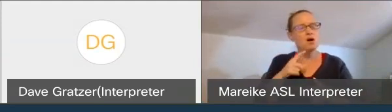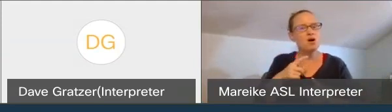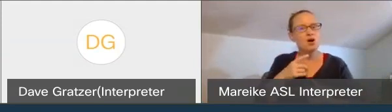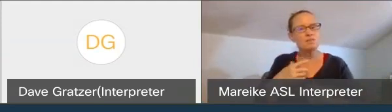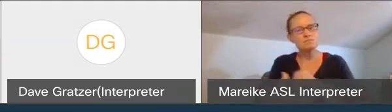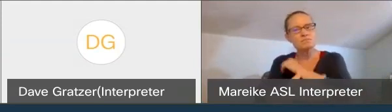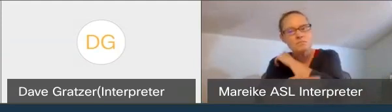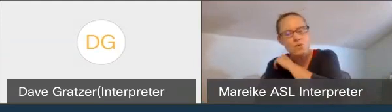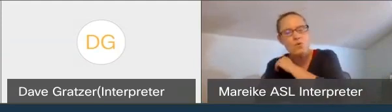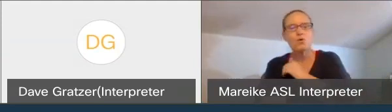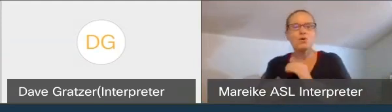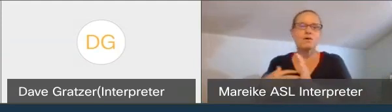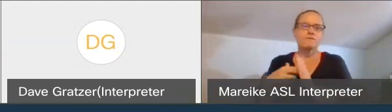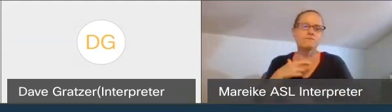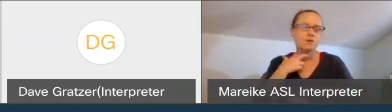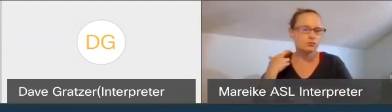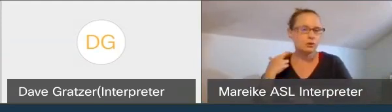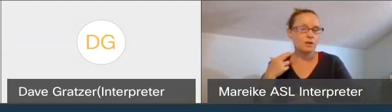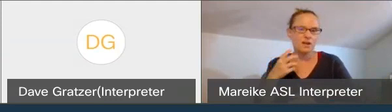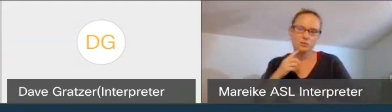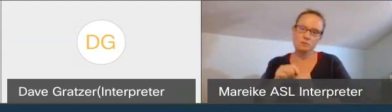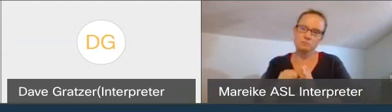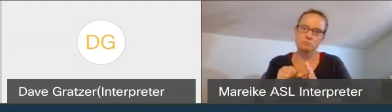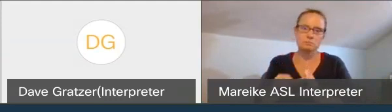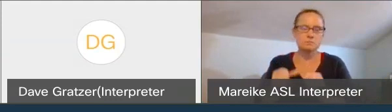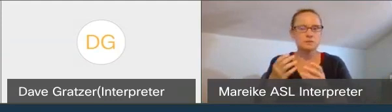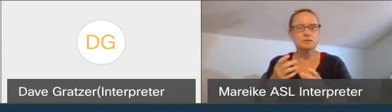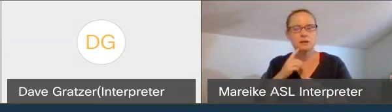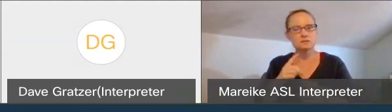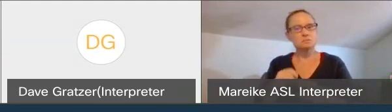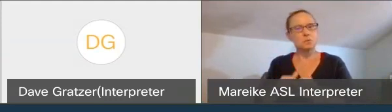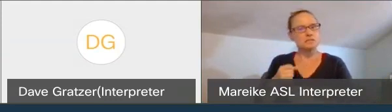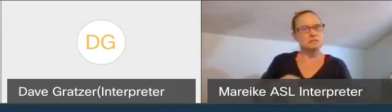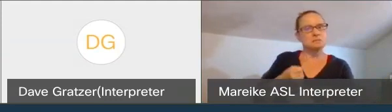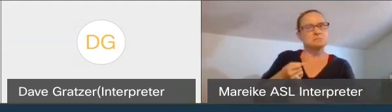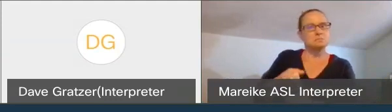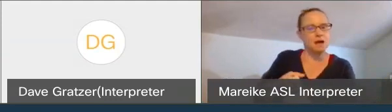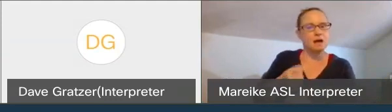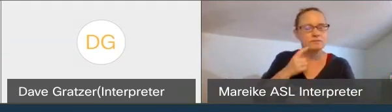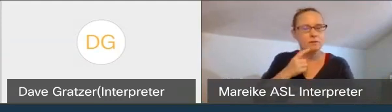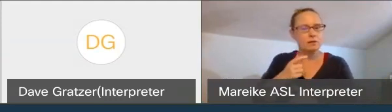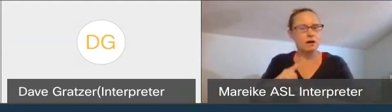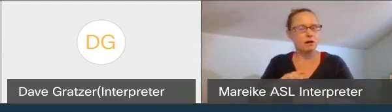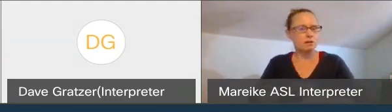we've already amplified many times, are the most impactful on the community, from police, fire, behavioral health,